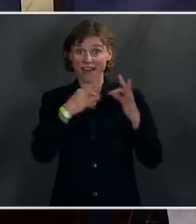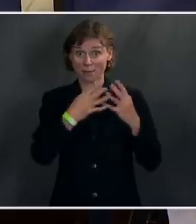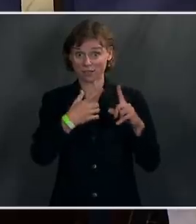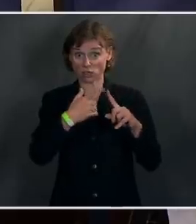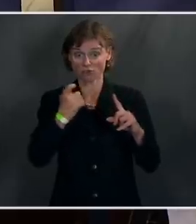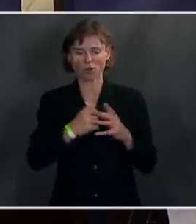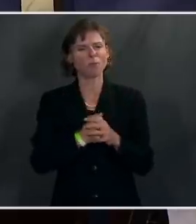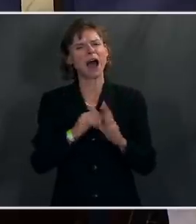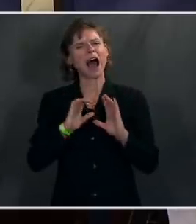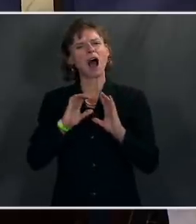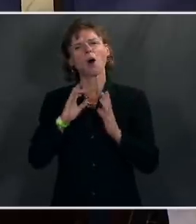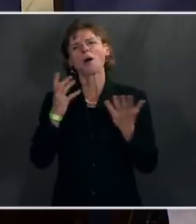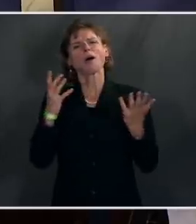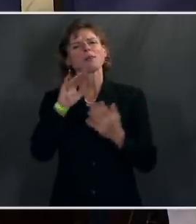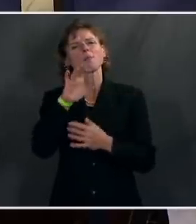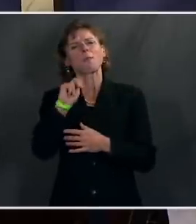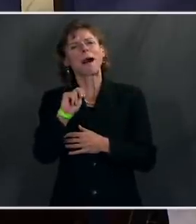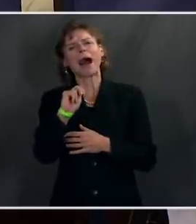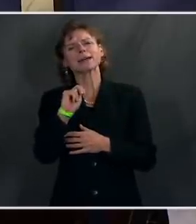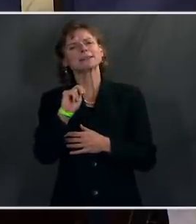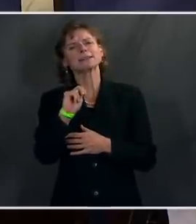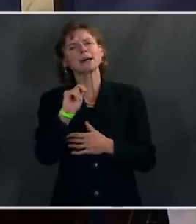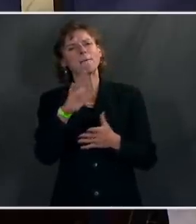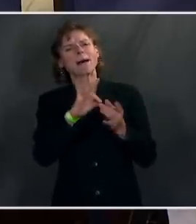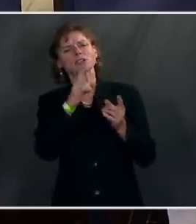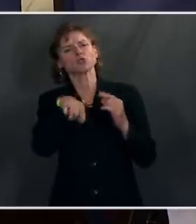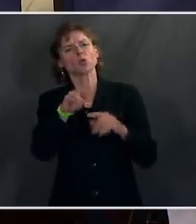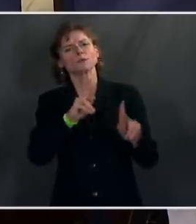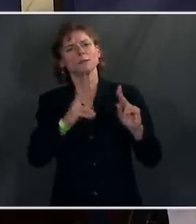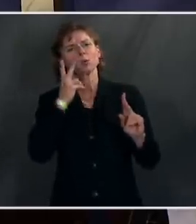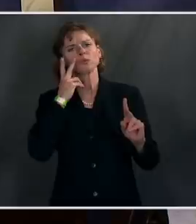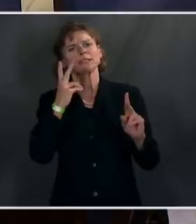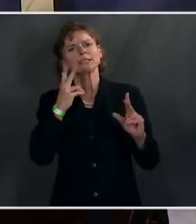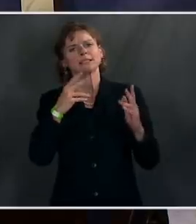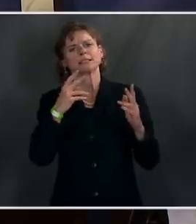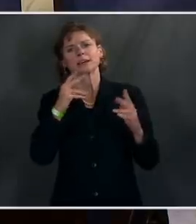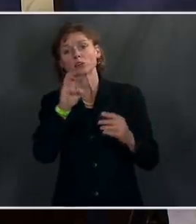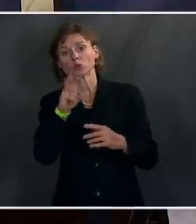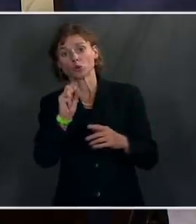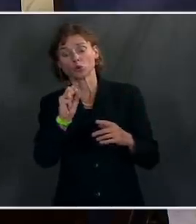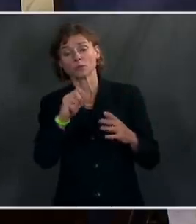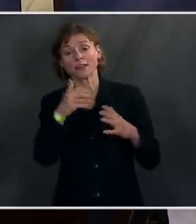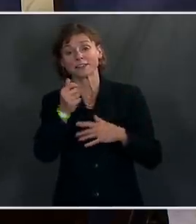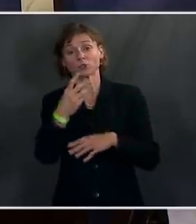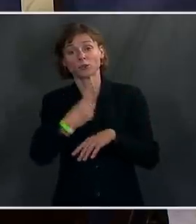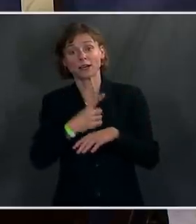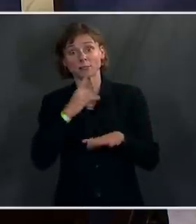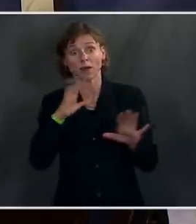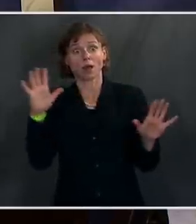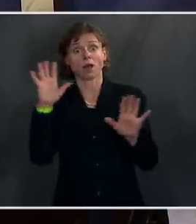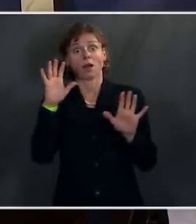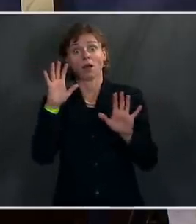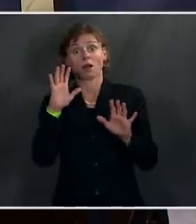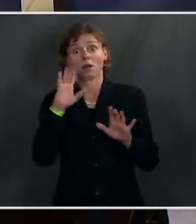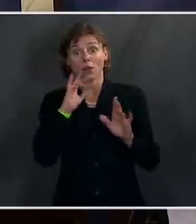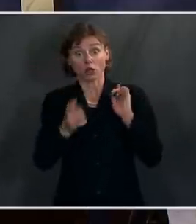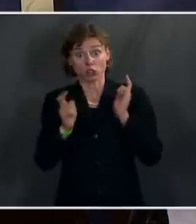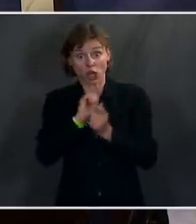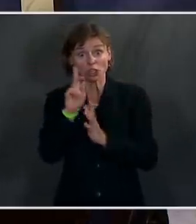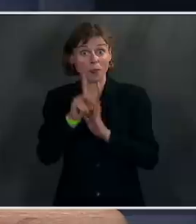to people who may see this in the news in the next few days and think, oh, they're changing the policy now might be a good time to go north?